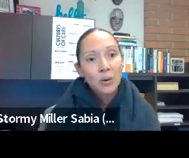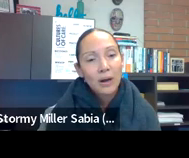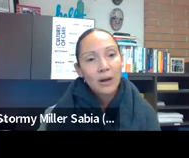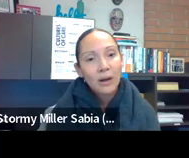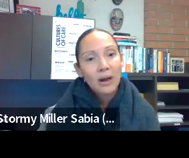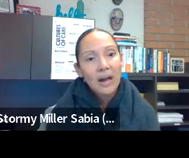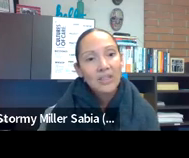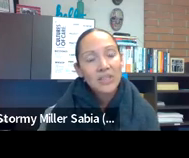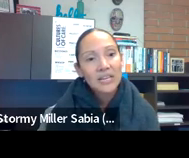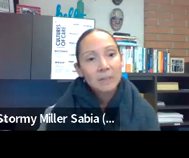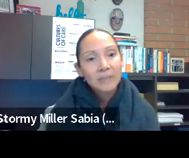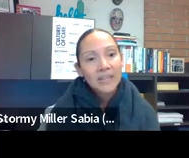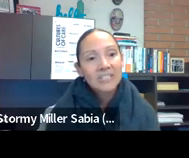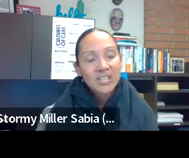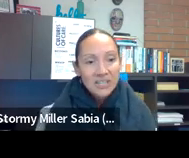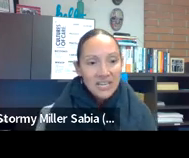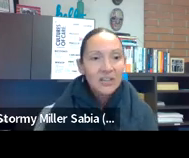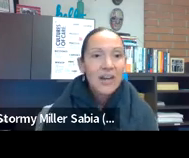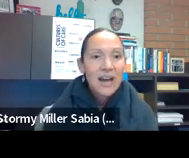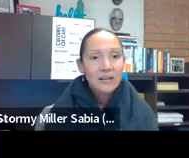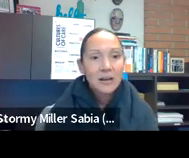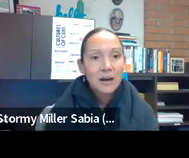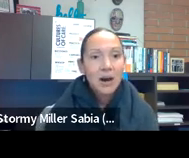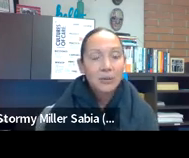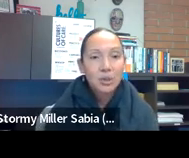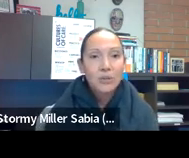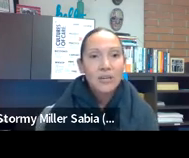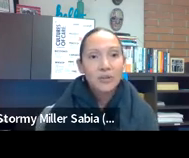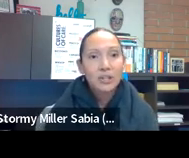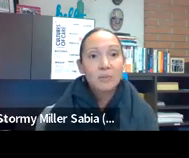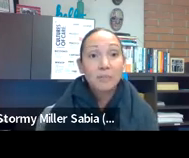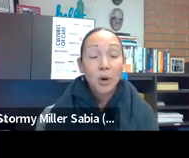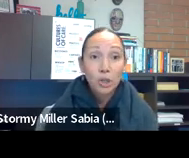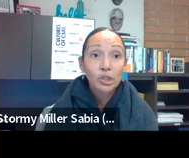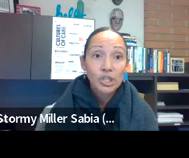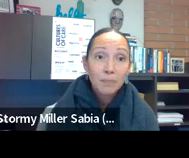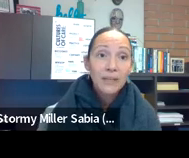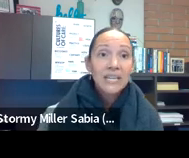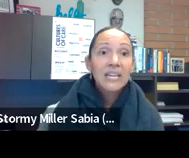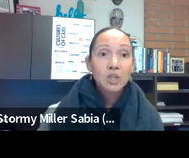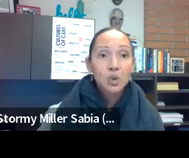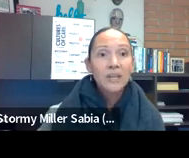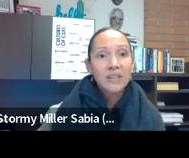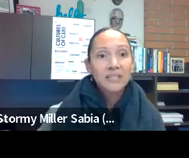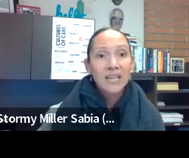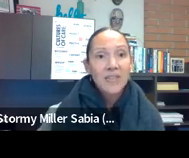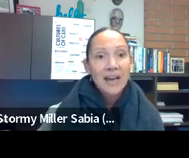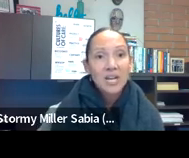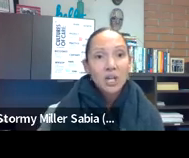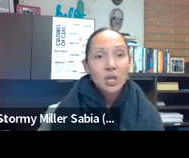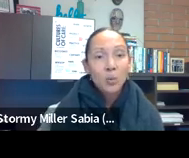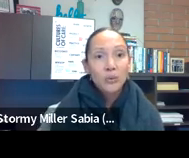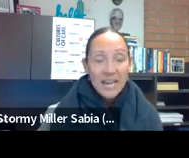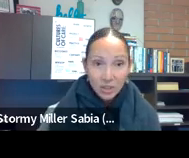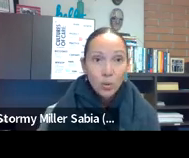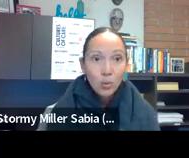And so I think, extending that opportunity for there to be partnership in doing this, and that, you know.